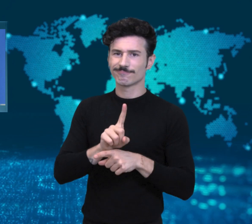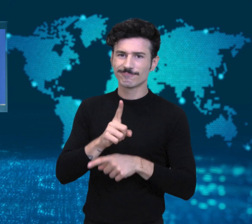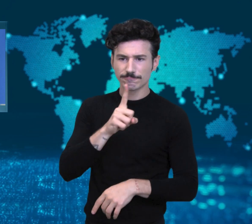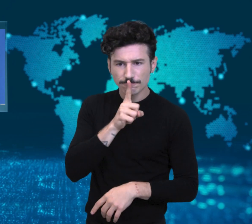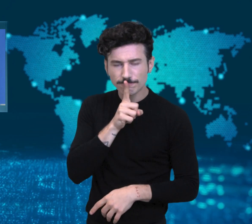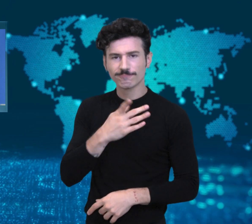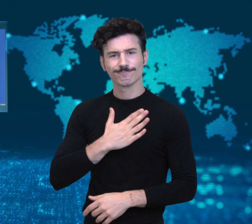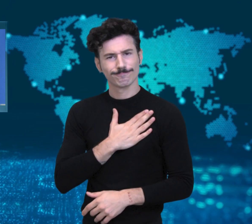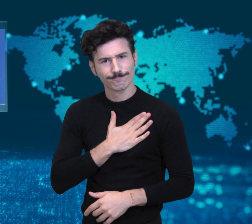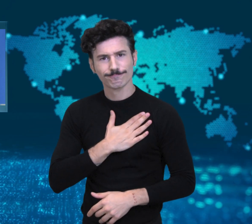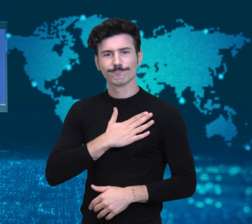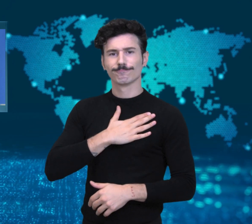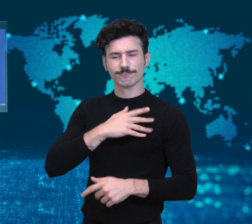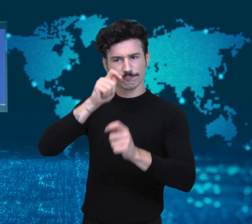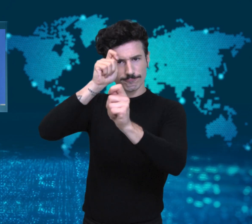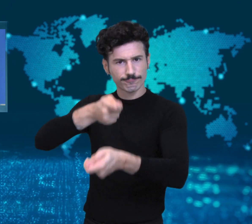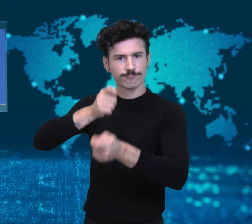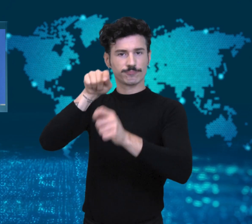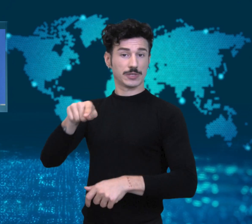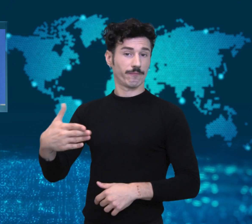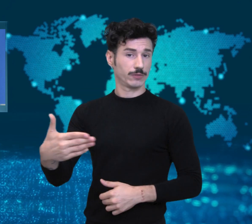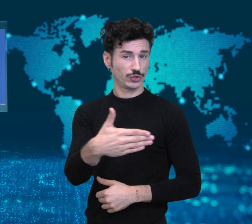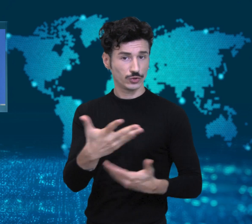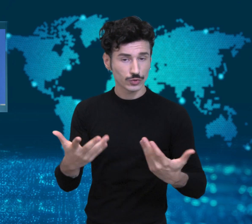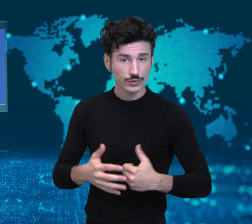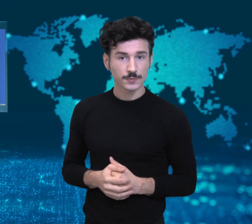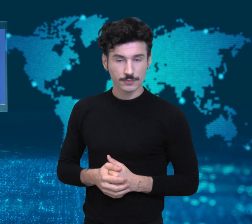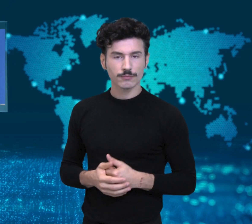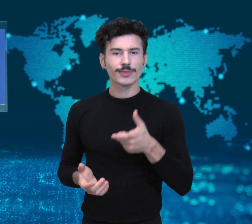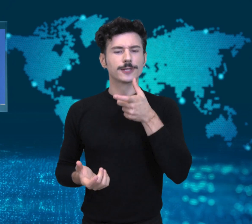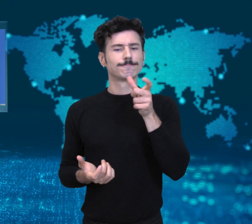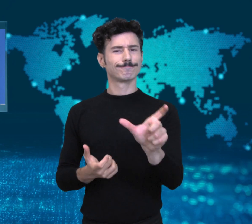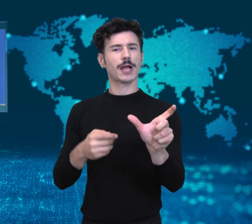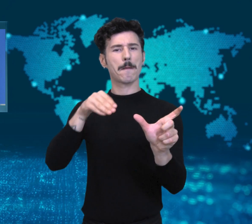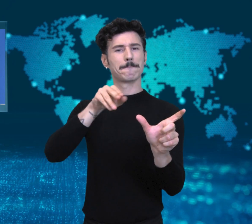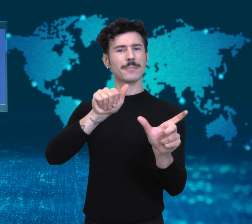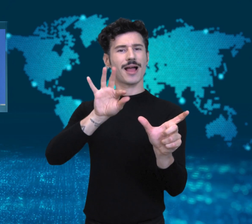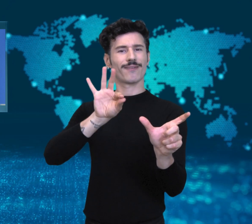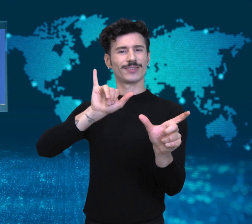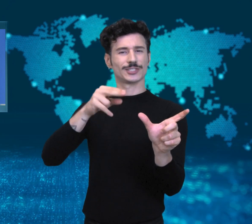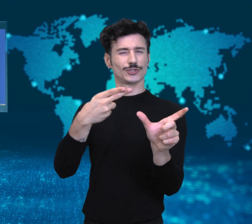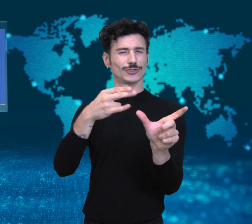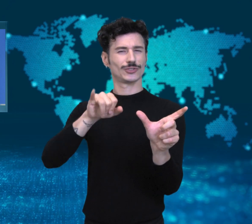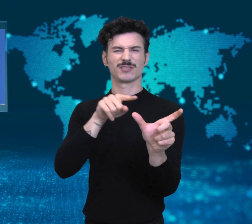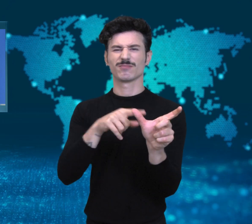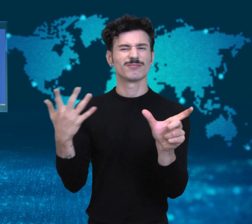but his remains disappeared from the freezer he was stored in